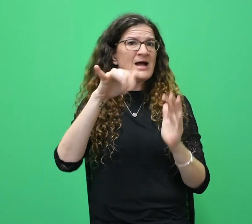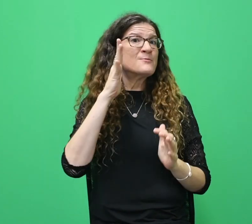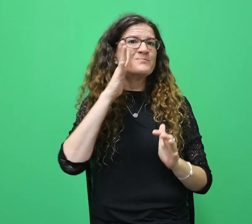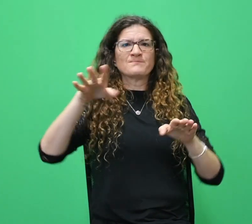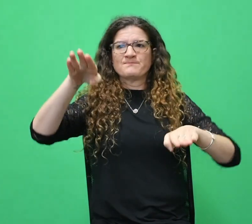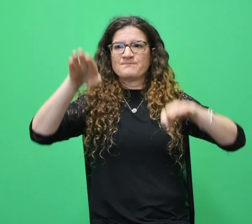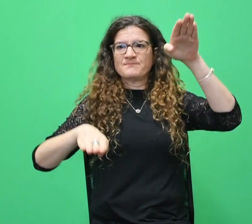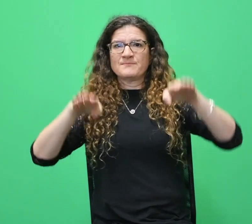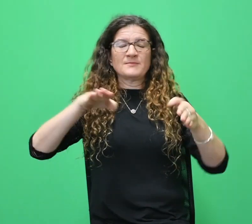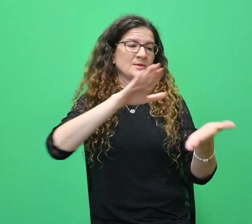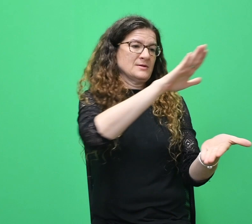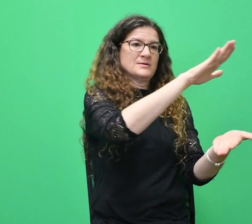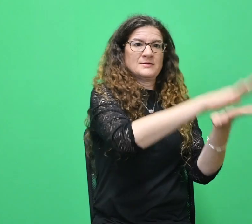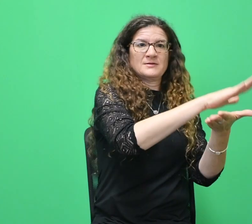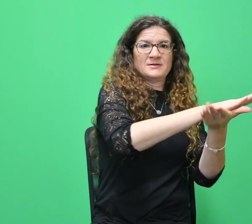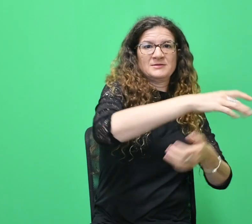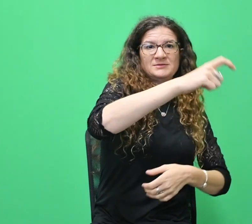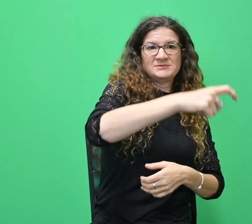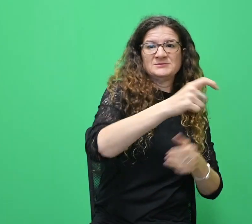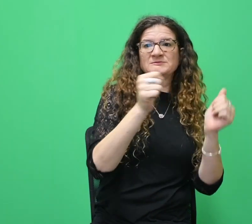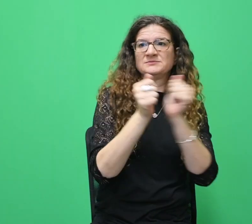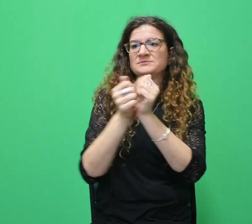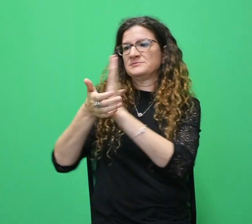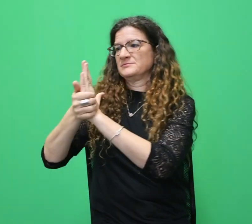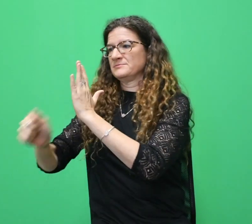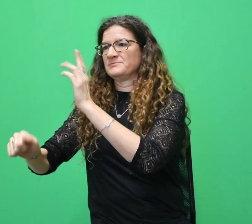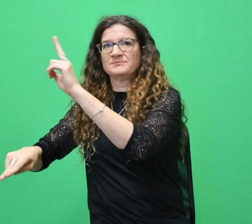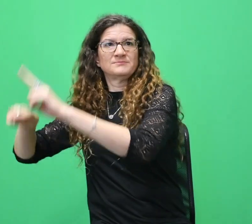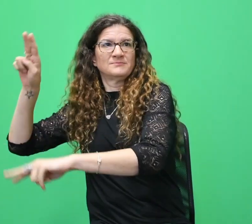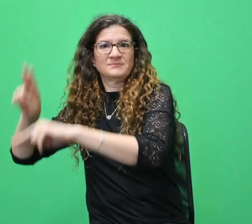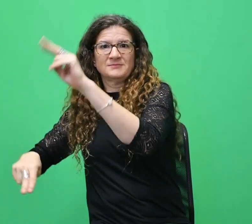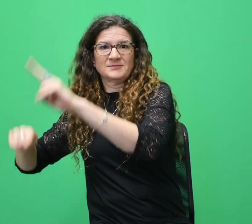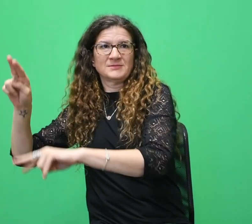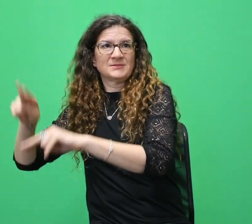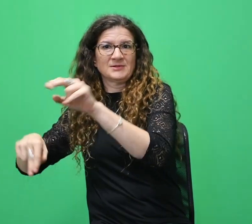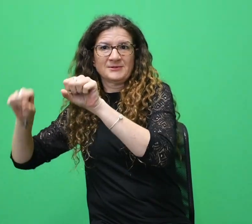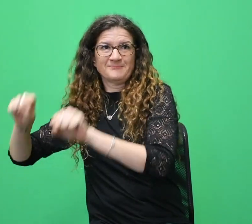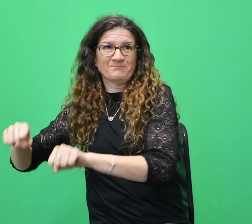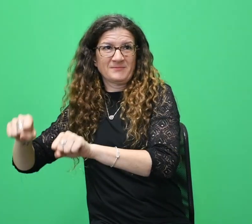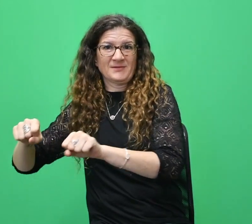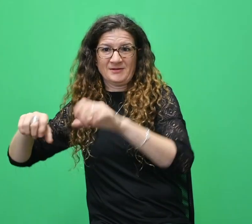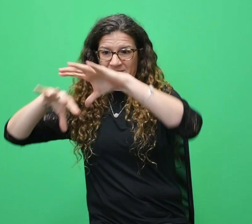that will balance academic needs with capacity building skills